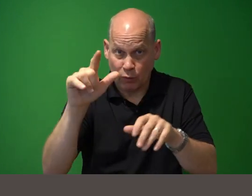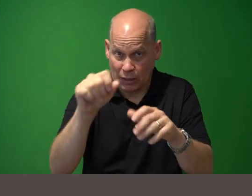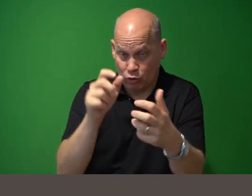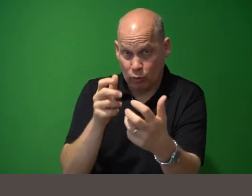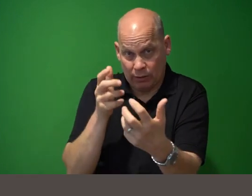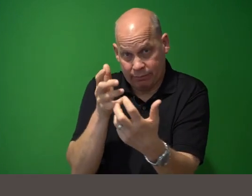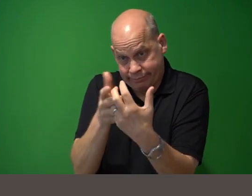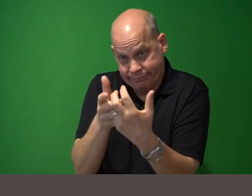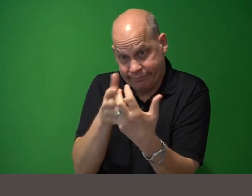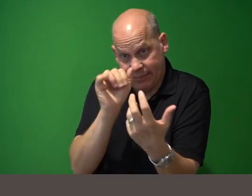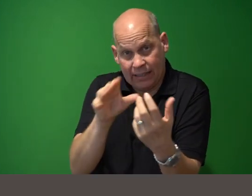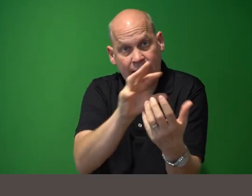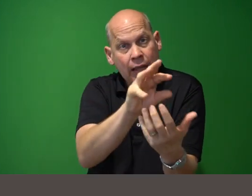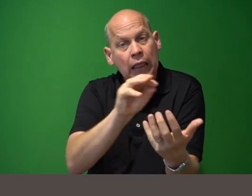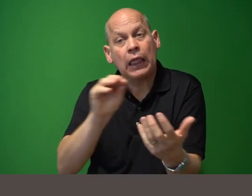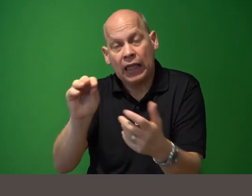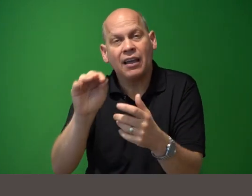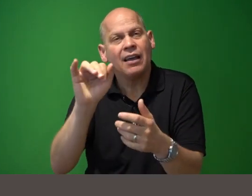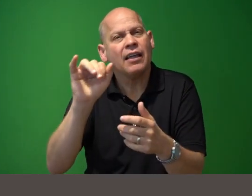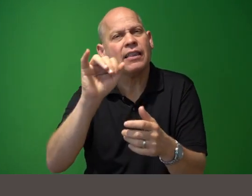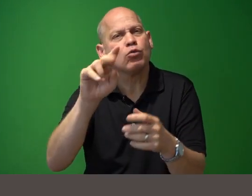and then you can use that to answer these questions.